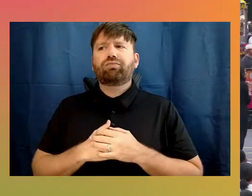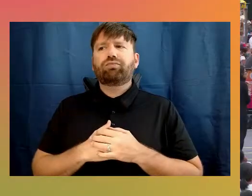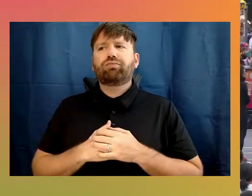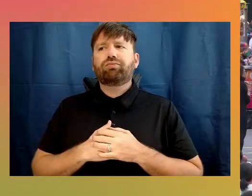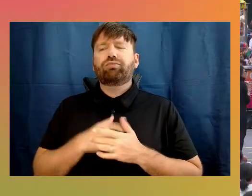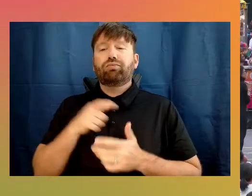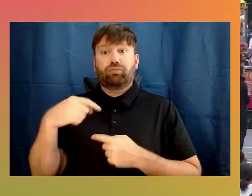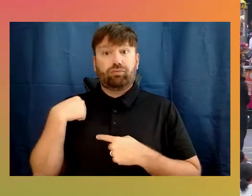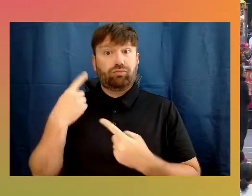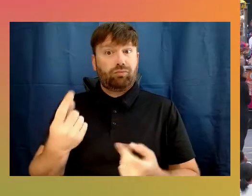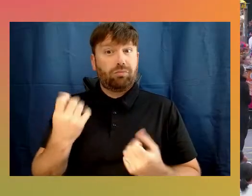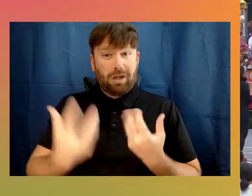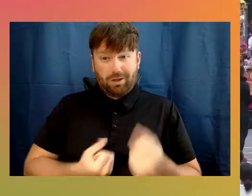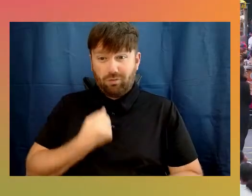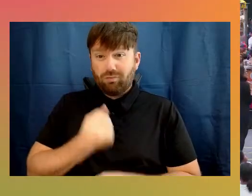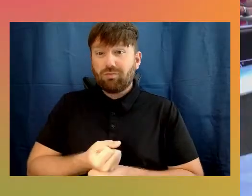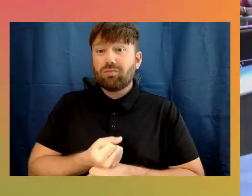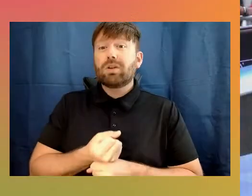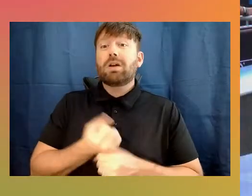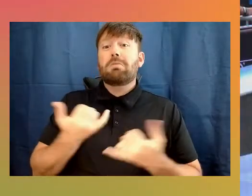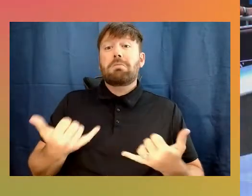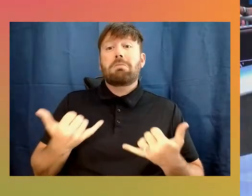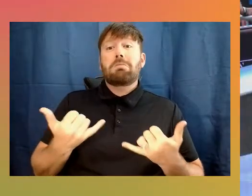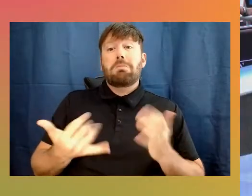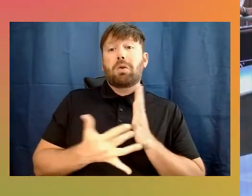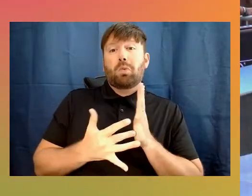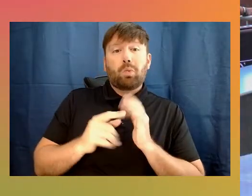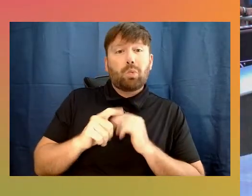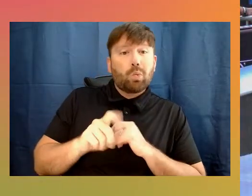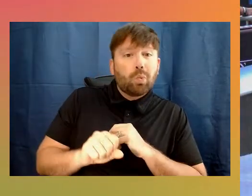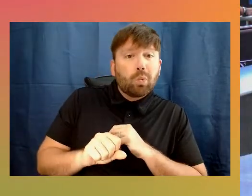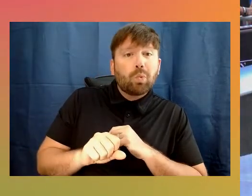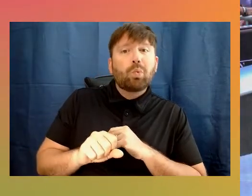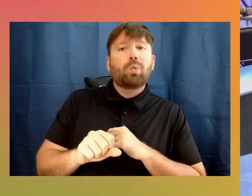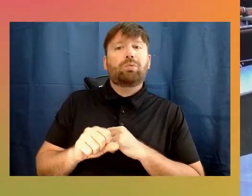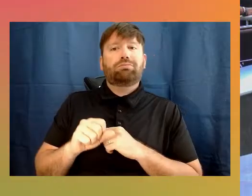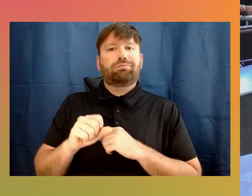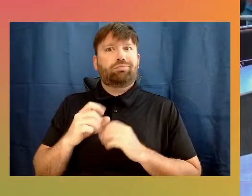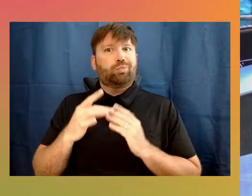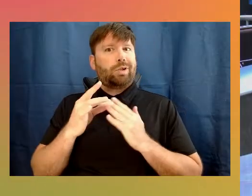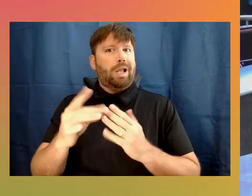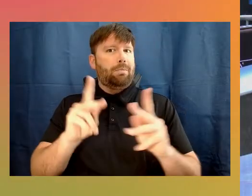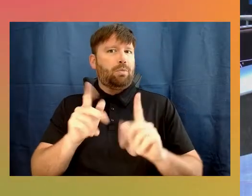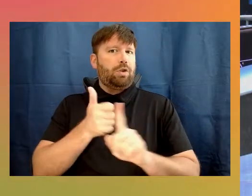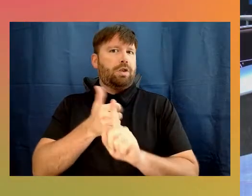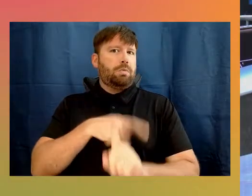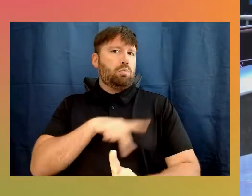THEY TRULY LOVE LIVING.